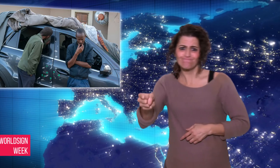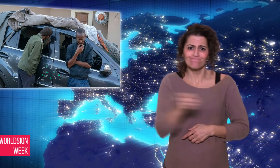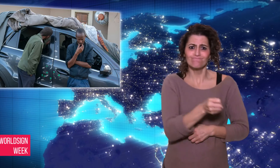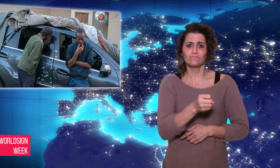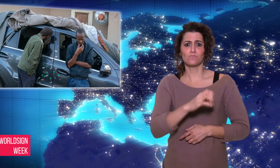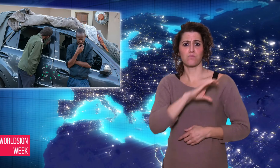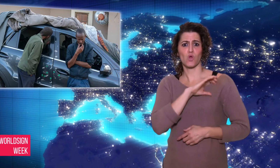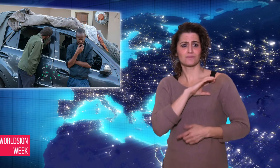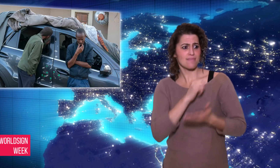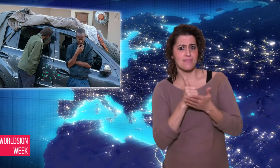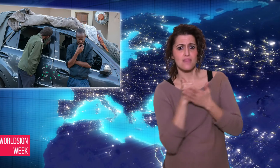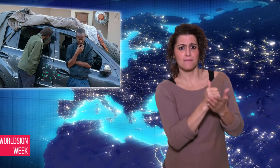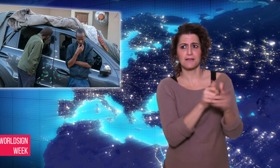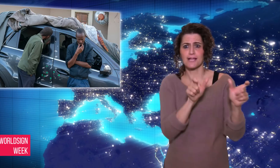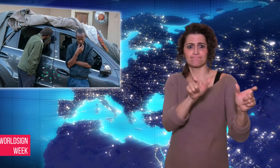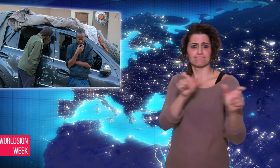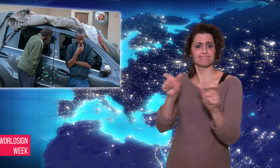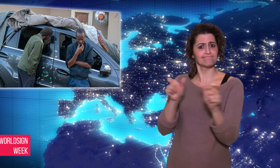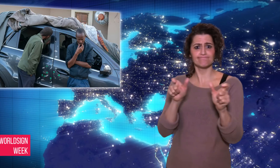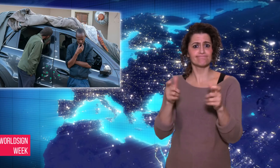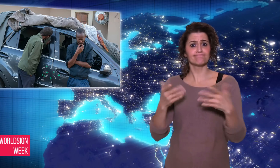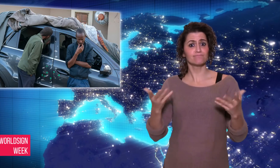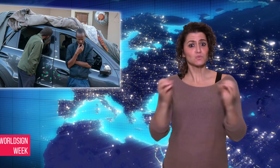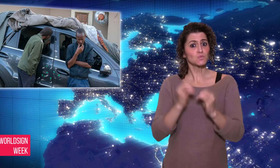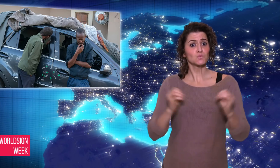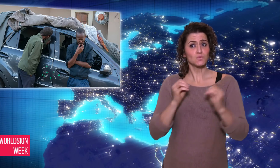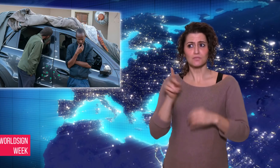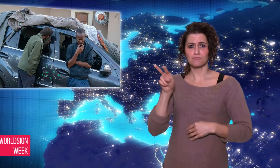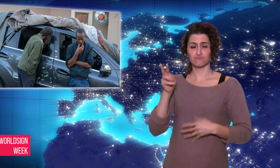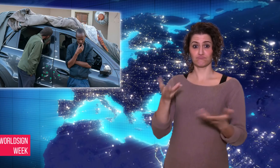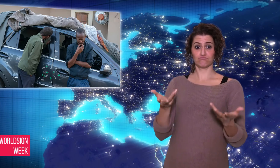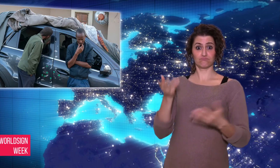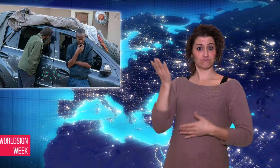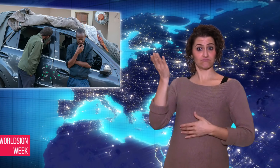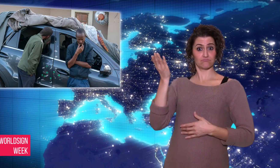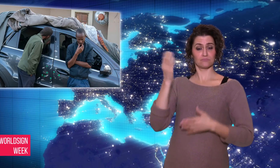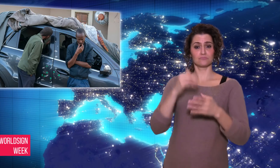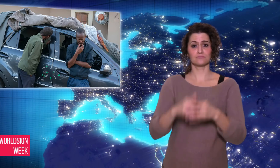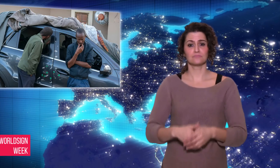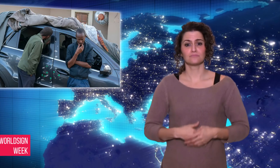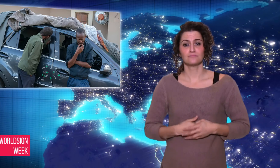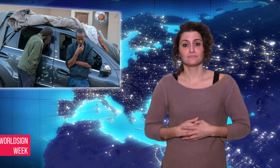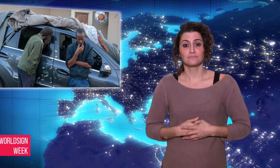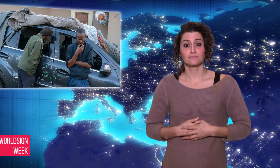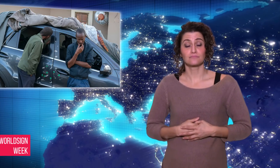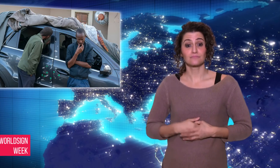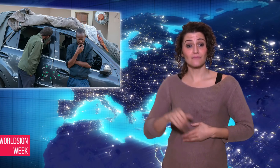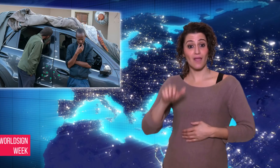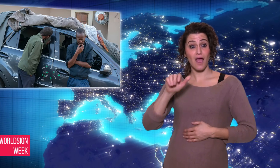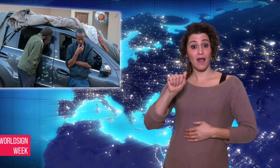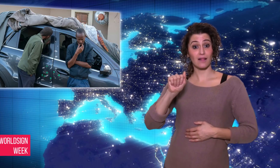university professor observed this